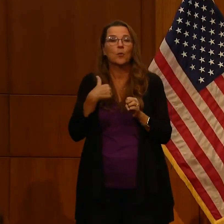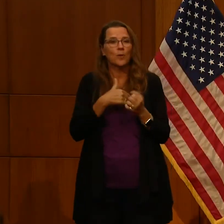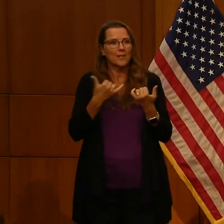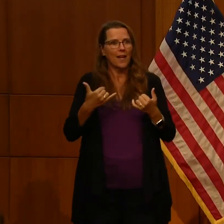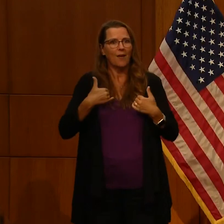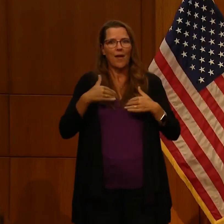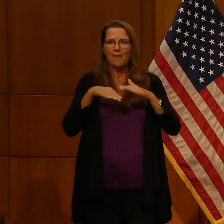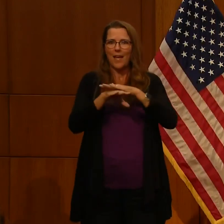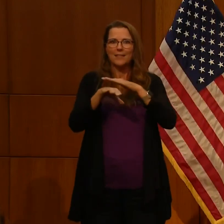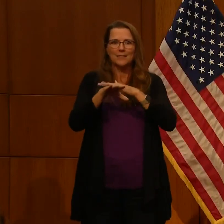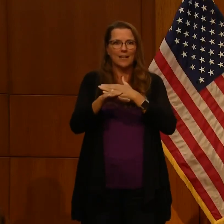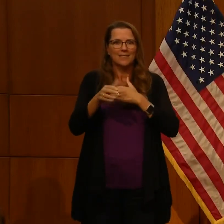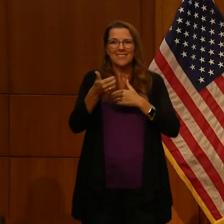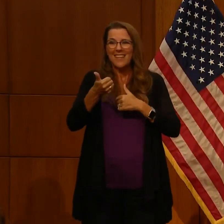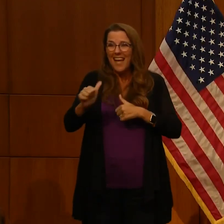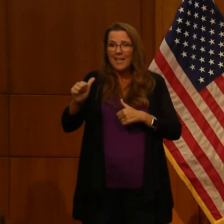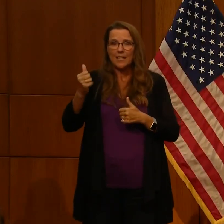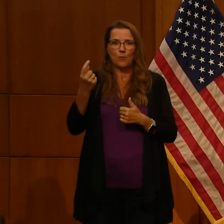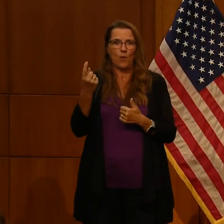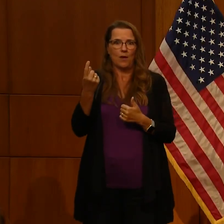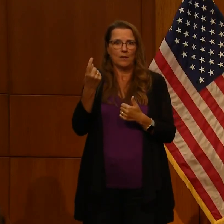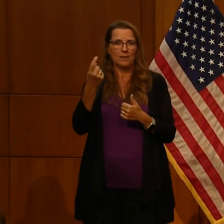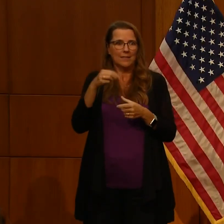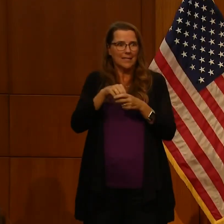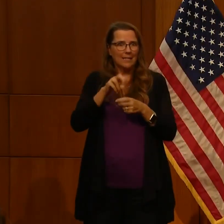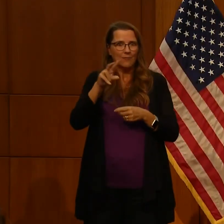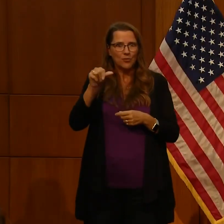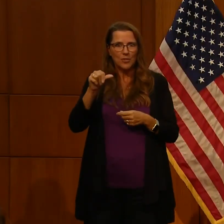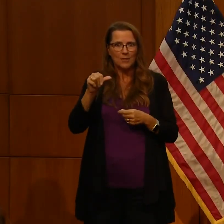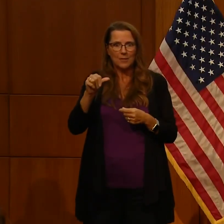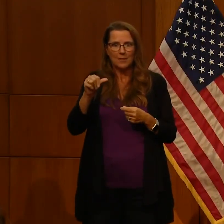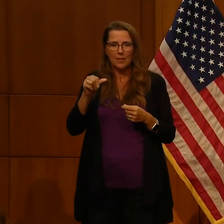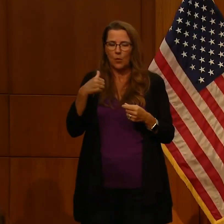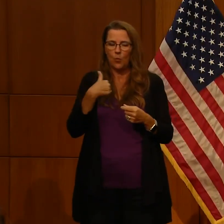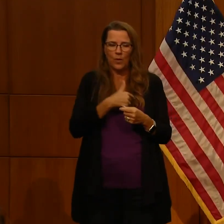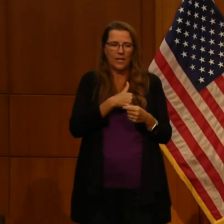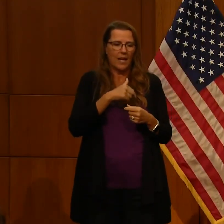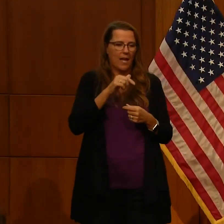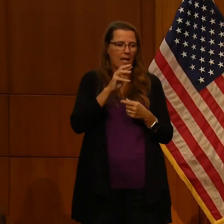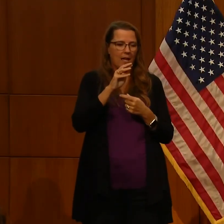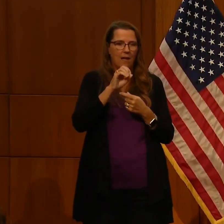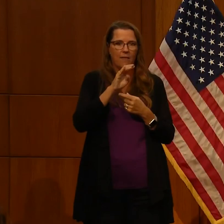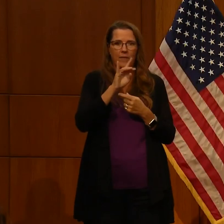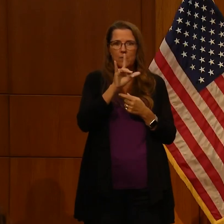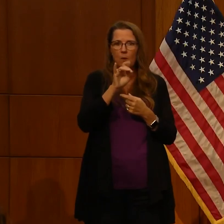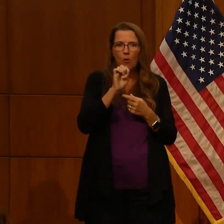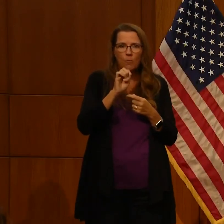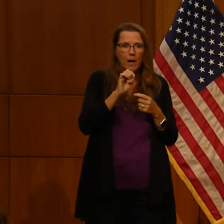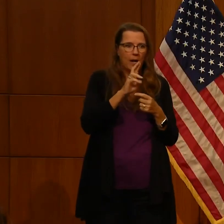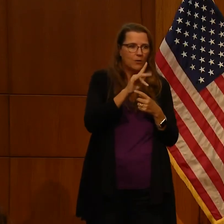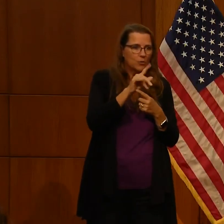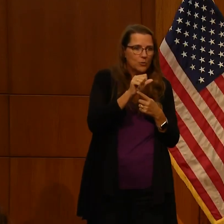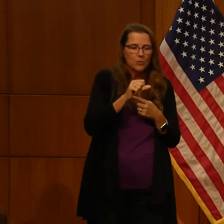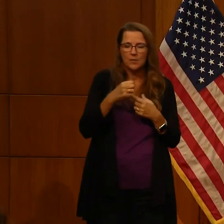DANNY AND I APPRECIATE YOUR EFFORT. UH, WE NOW HAVE ACCESS.